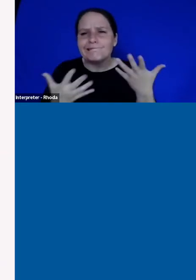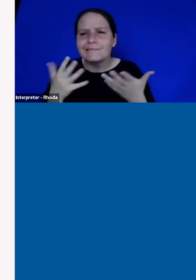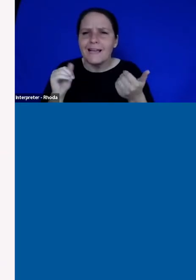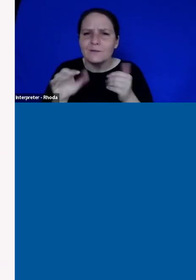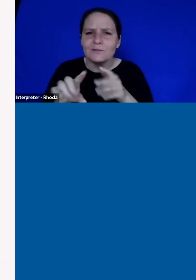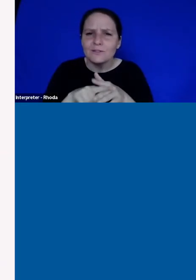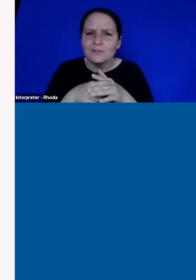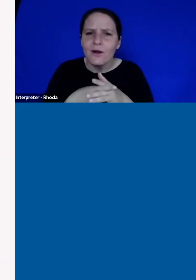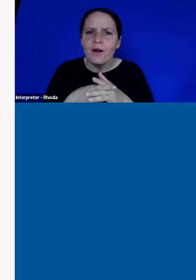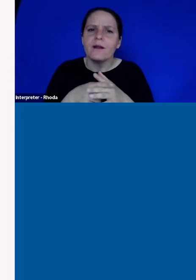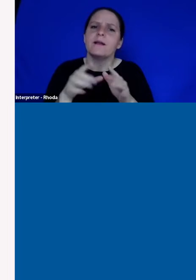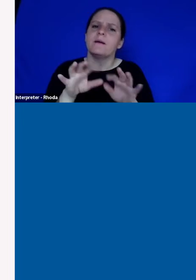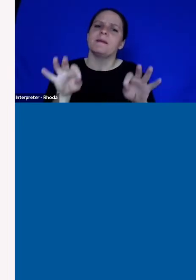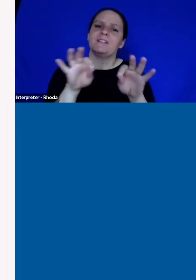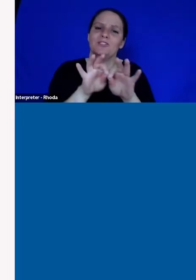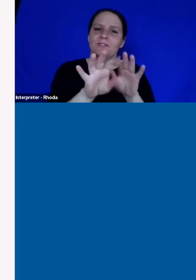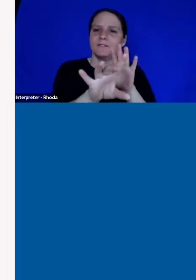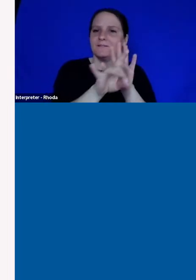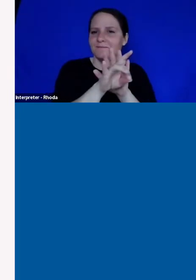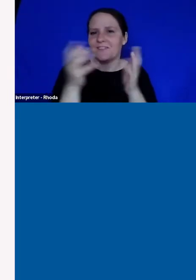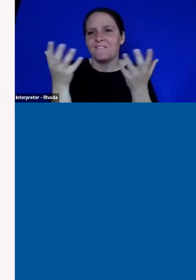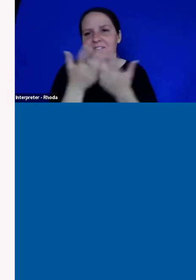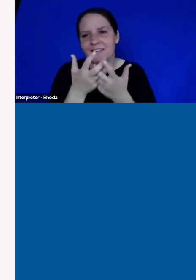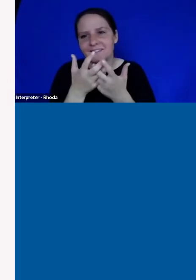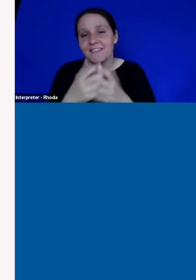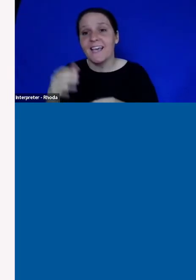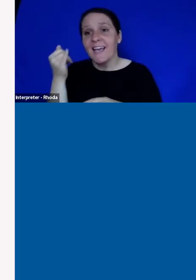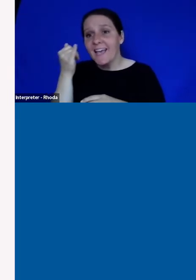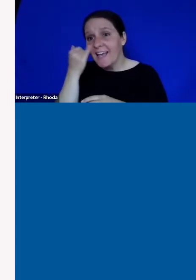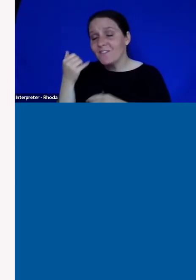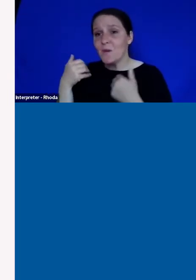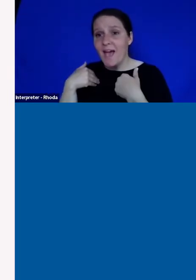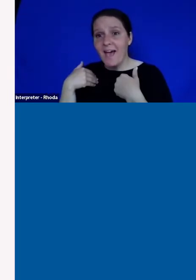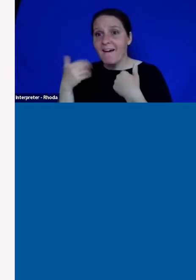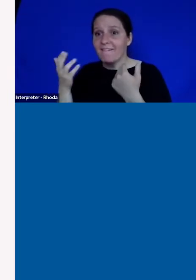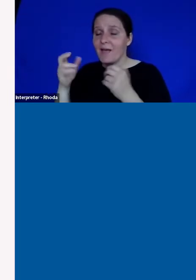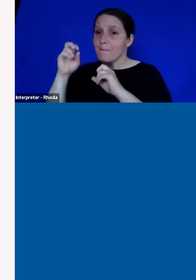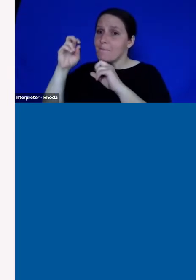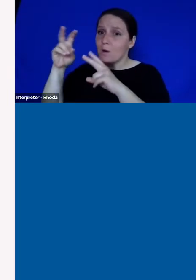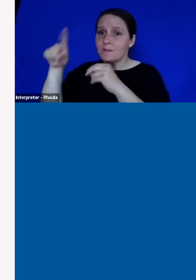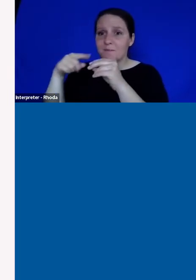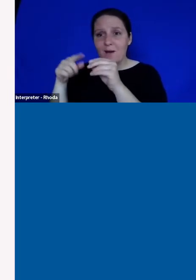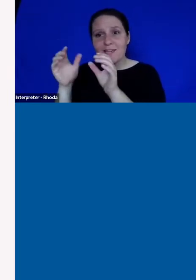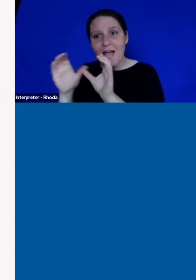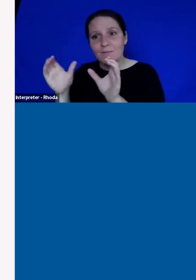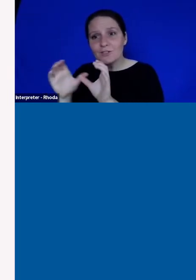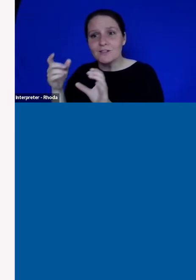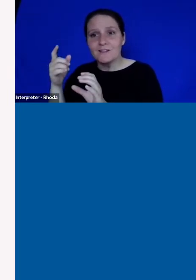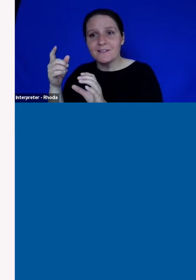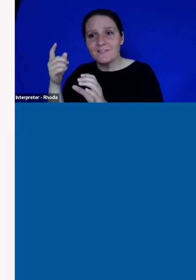for people who are deaf or heard of hearing, then why are you throwing in the wheelchair icon? We want to actually honor the uniqueness of disability